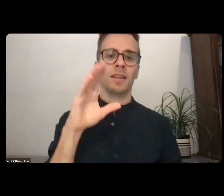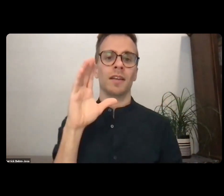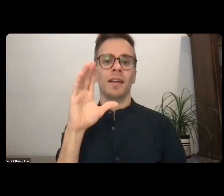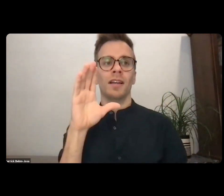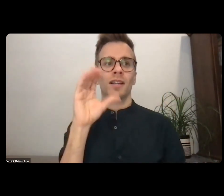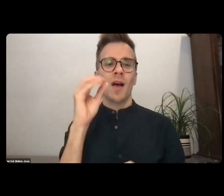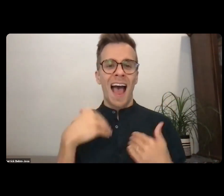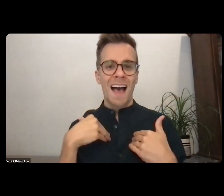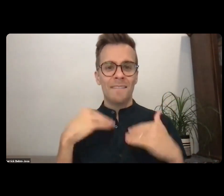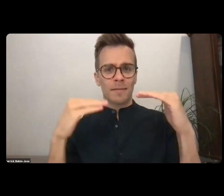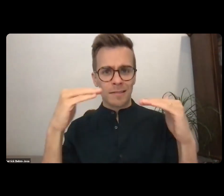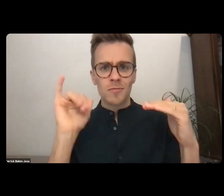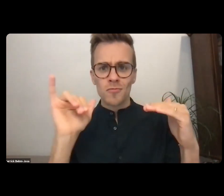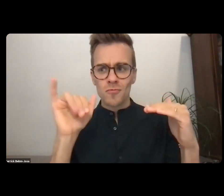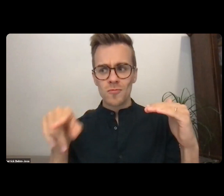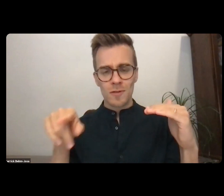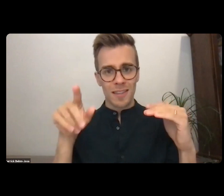investors are happy with their projects.